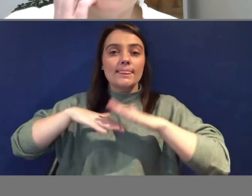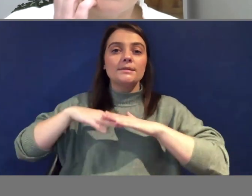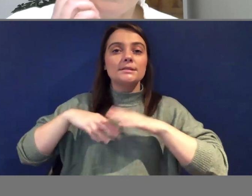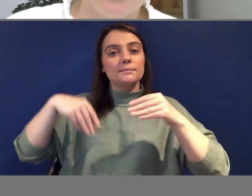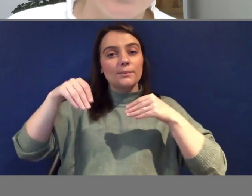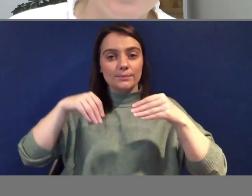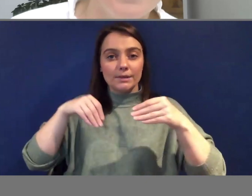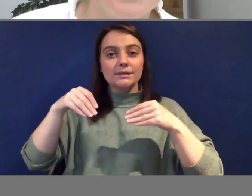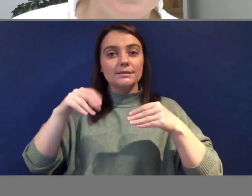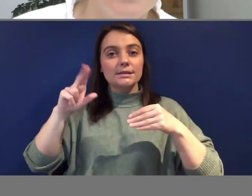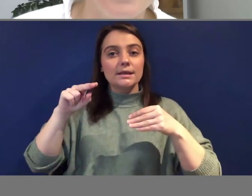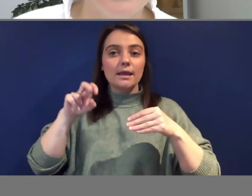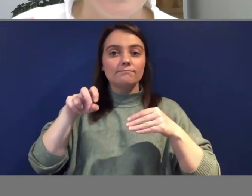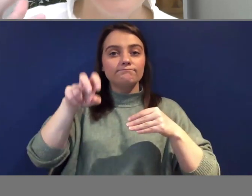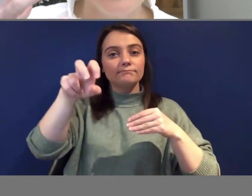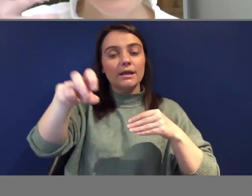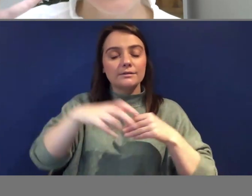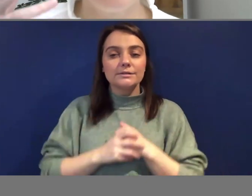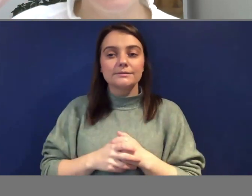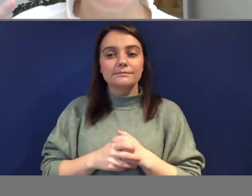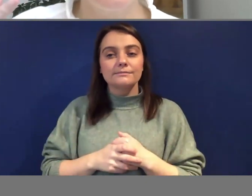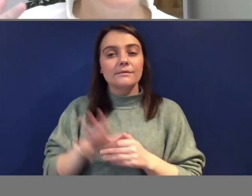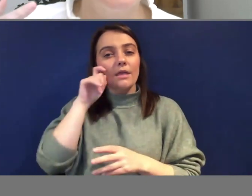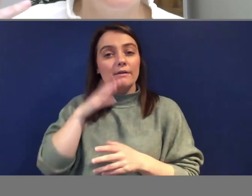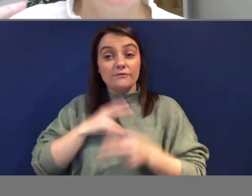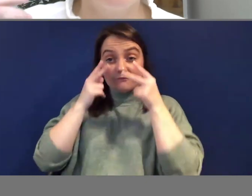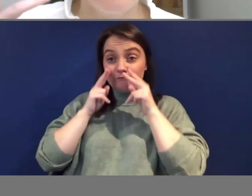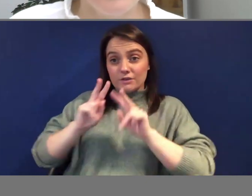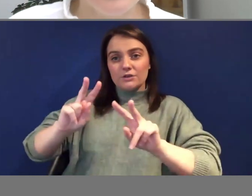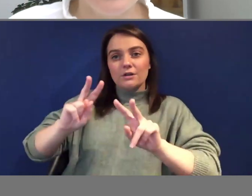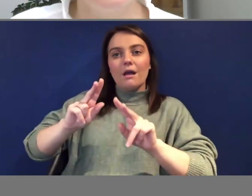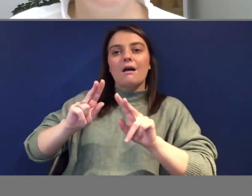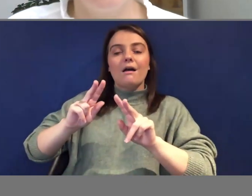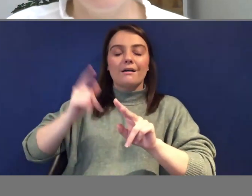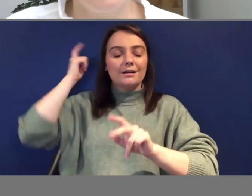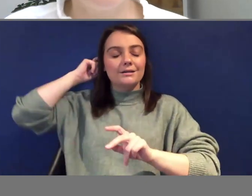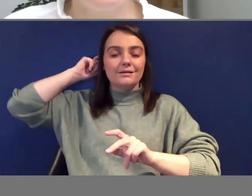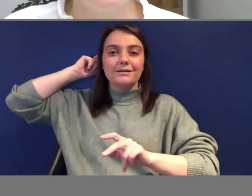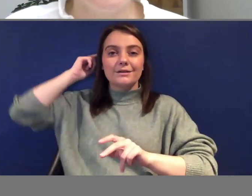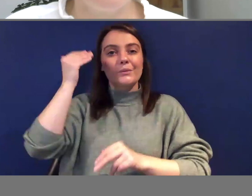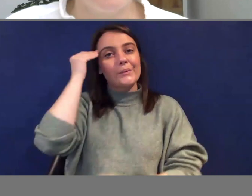would encounter a stairs and I think it's just a good visual to remind us why we need to think